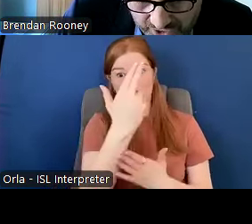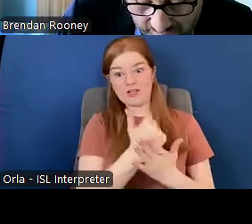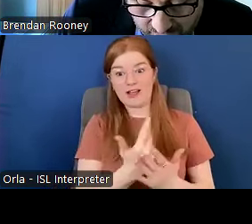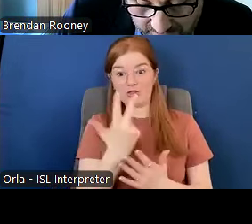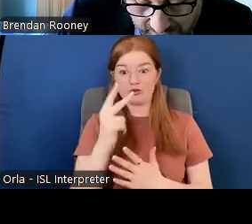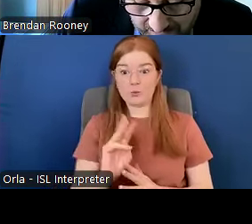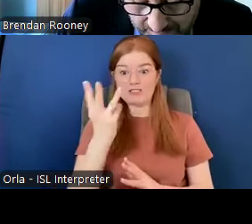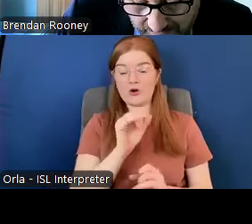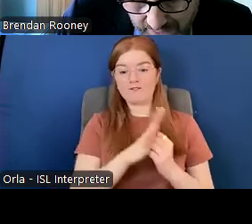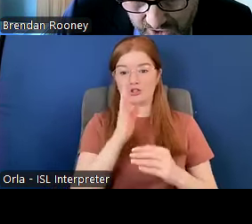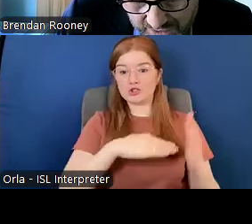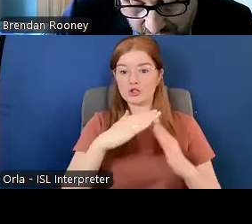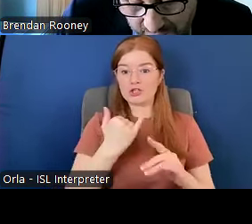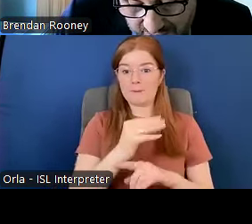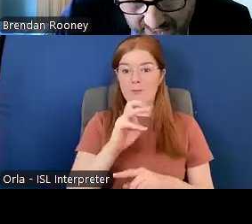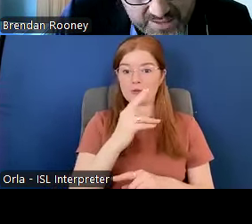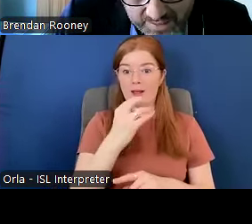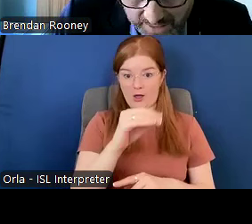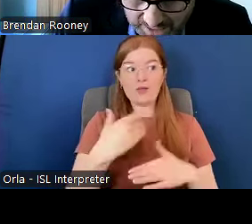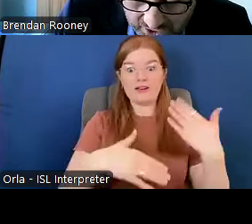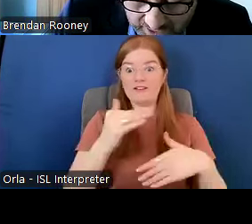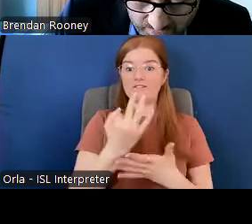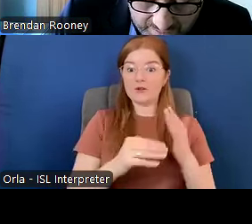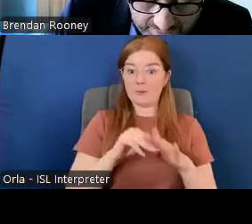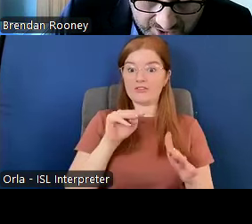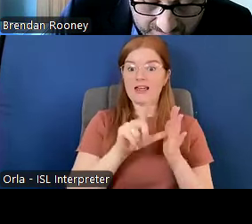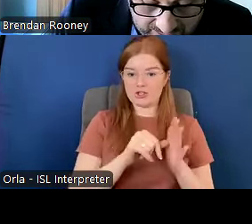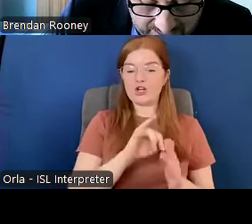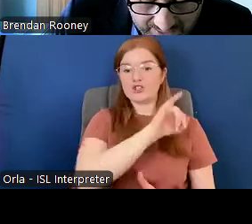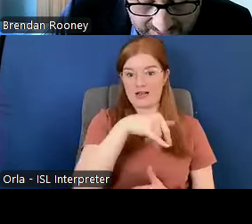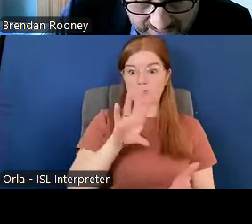in Portobello. And just a few months later, Jellett was commissioned by the state to